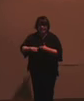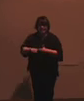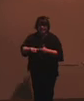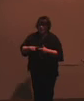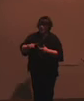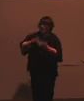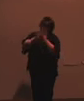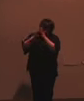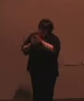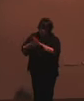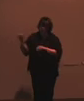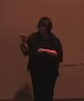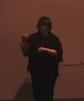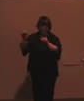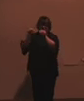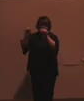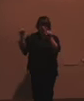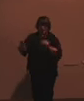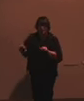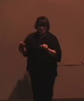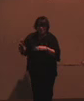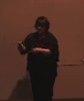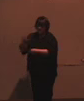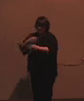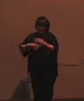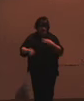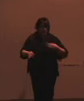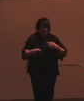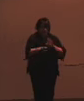But we selected sometimes 2 meters or 2.5 meters.